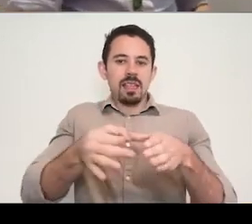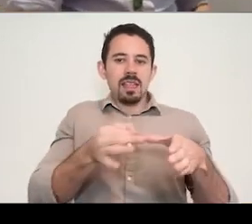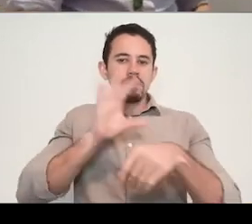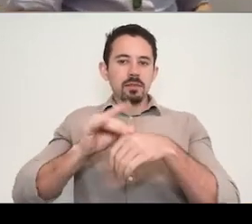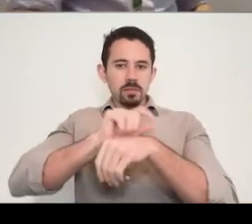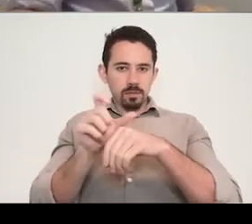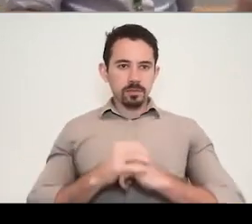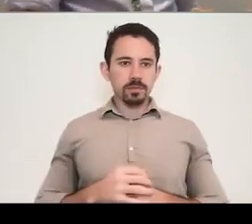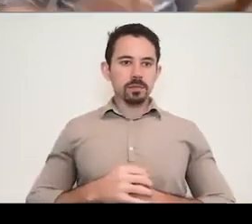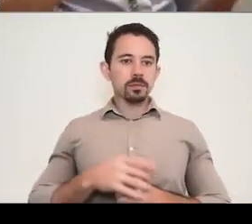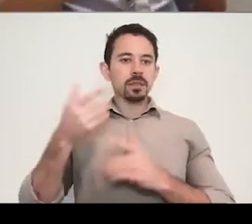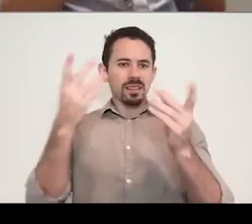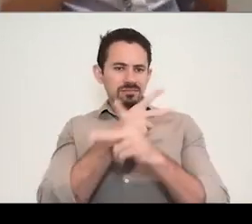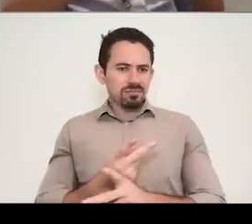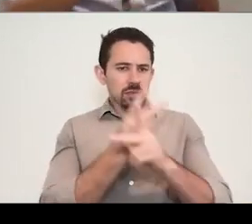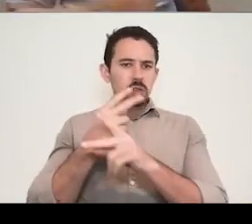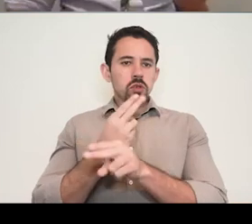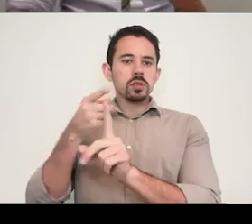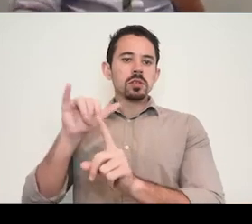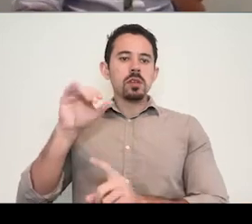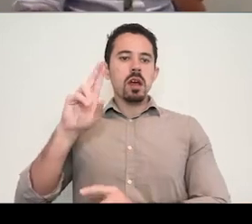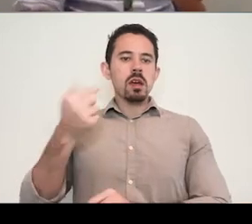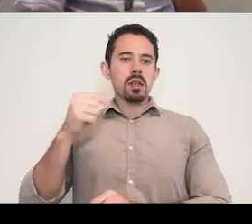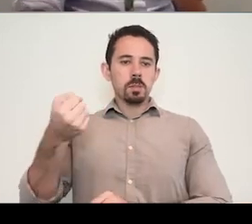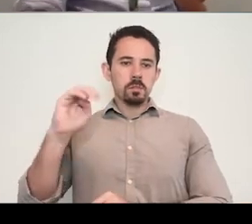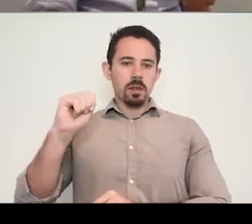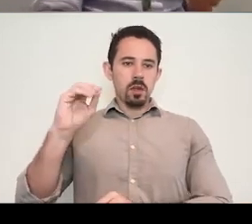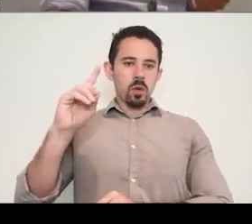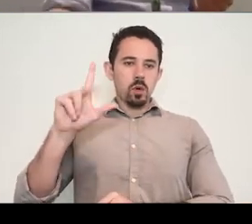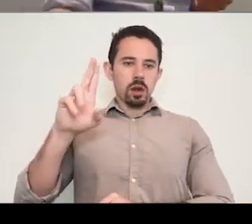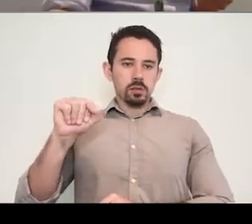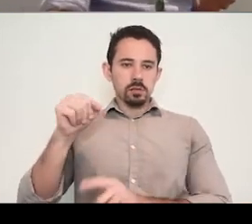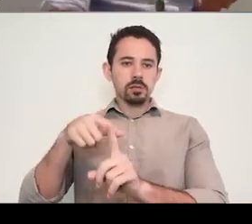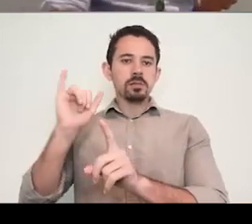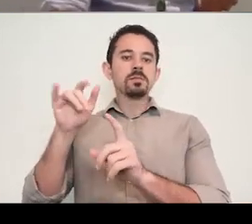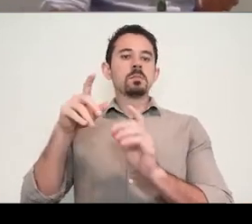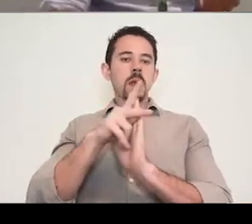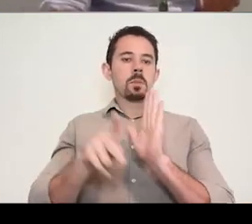which is a parameter that measures stiffness. So all the mutant had a significantly lower